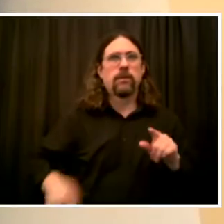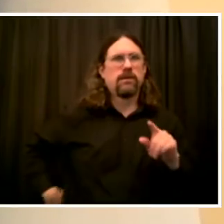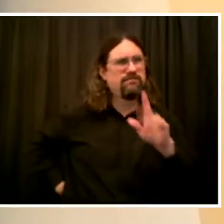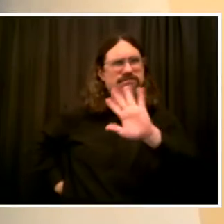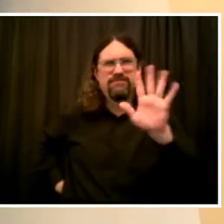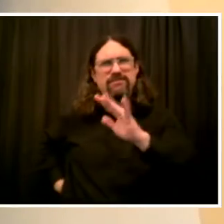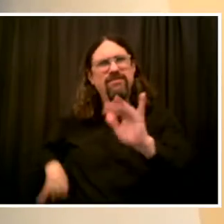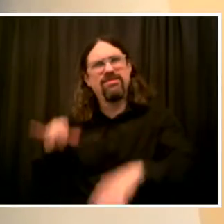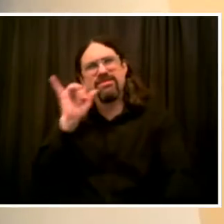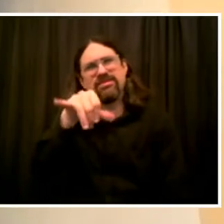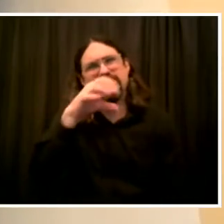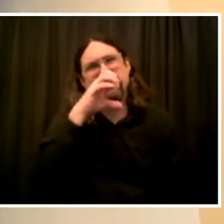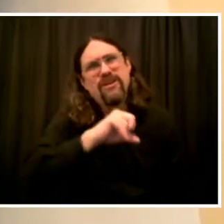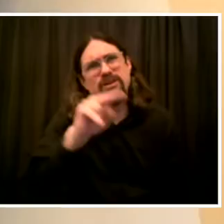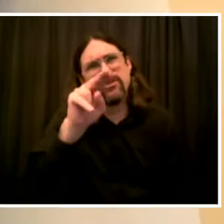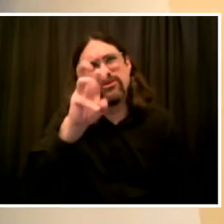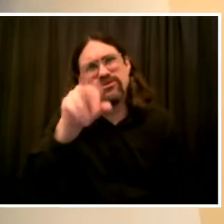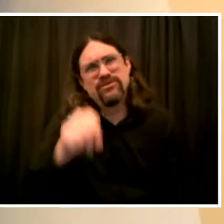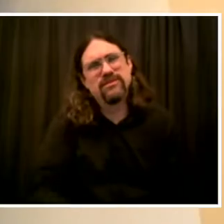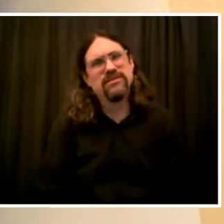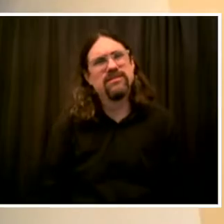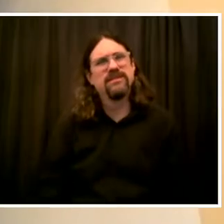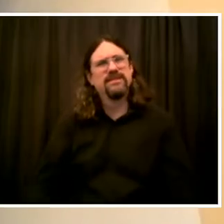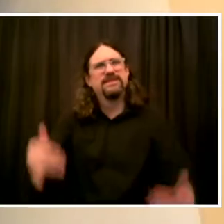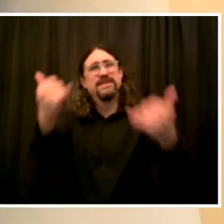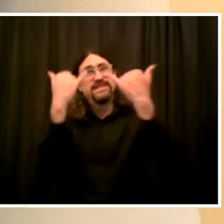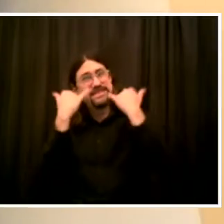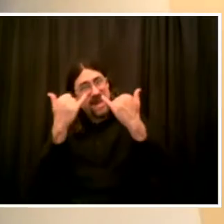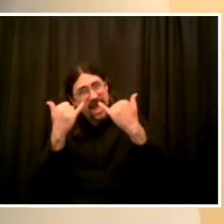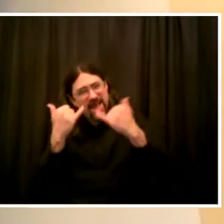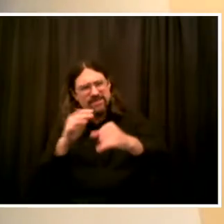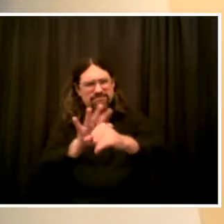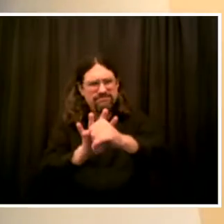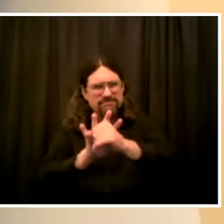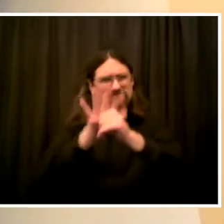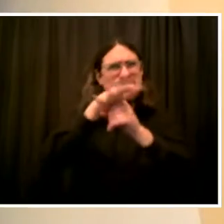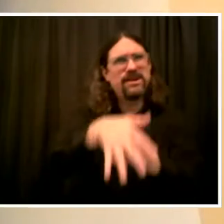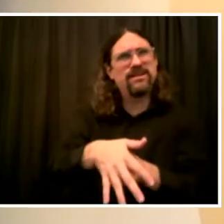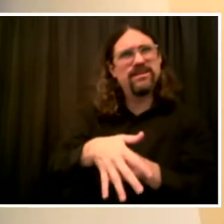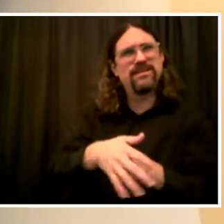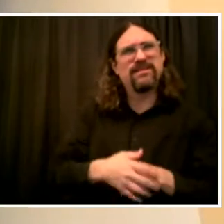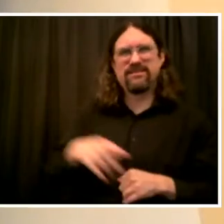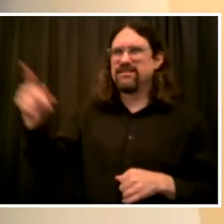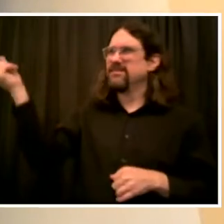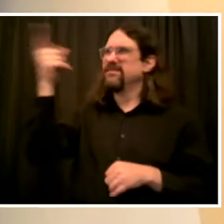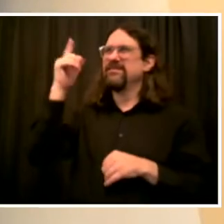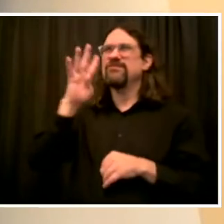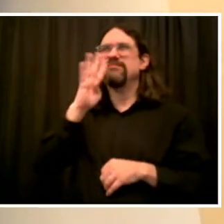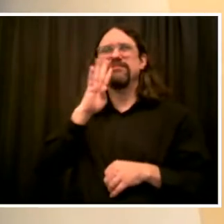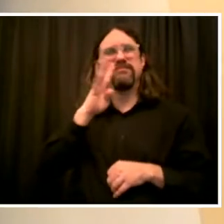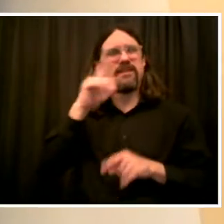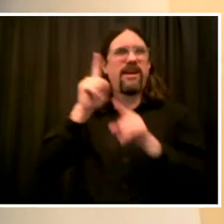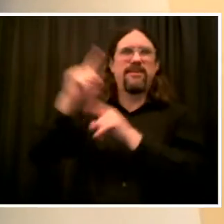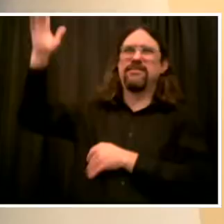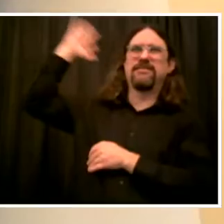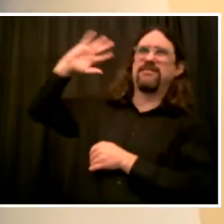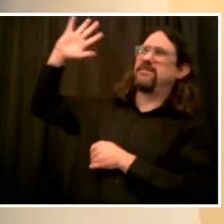HAVE ENOUGH BEDS FOR EVERYONE. HAVING SAID TH I THINK WE'VE BEEN PRETTY CLEAR THAT THIS IS REALLY HARD WORK, AS THE MAYOR